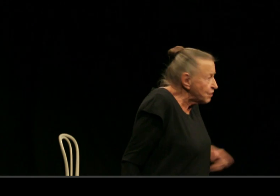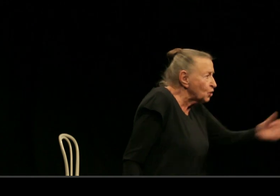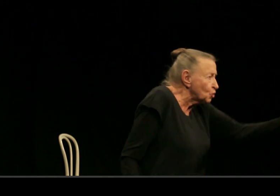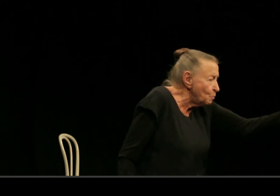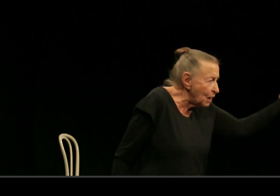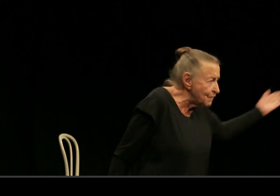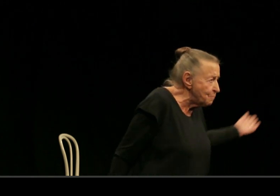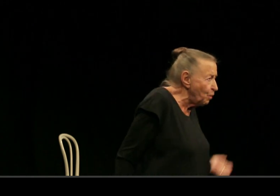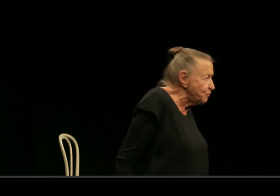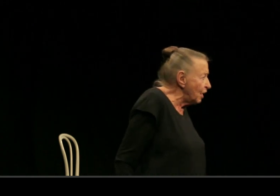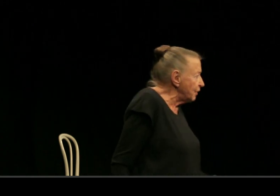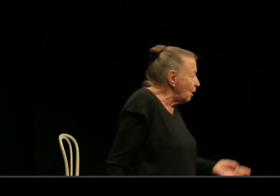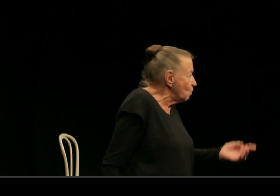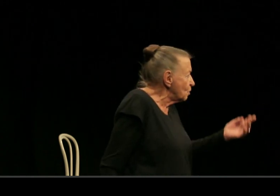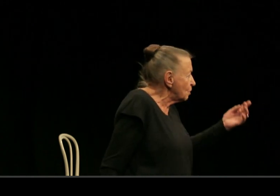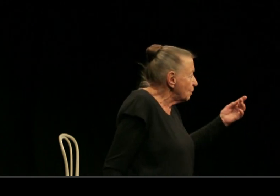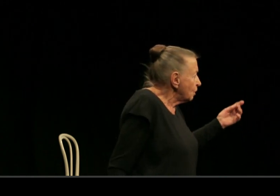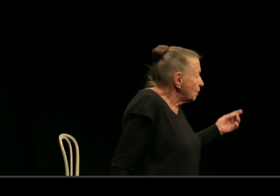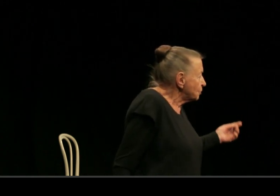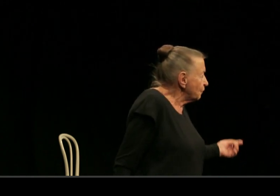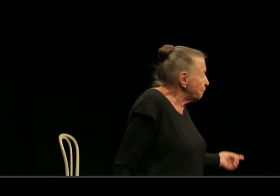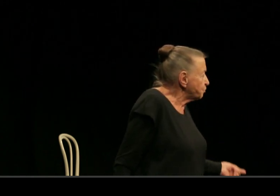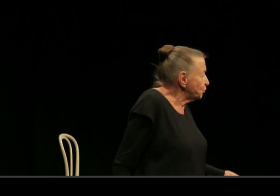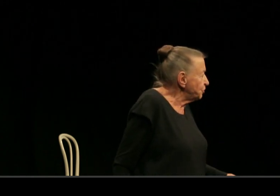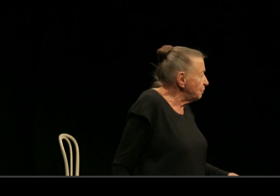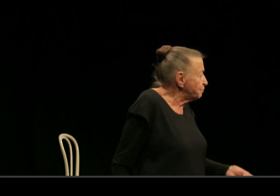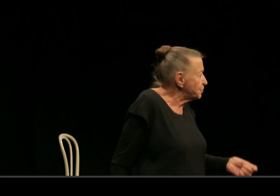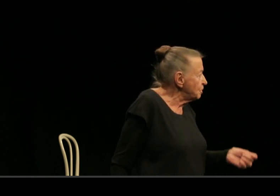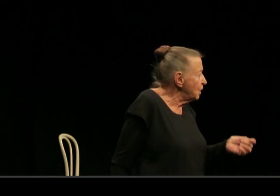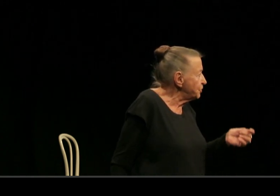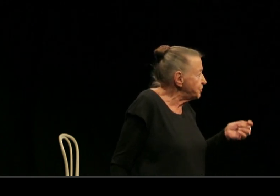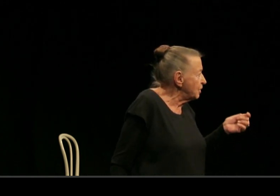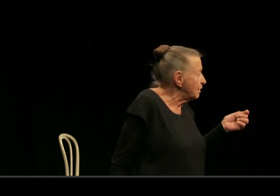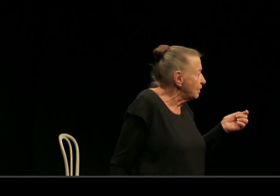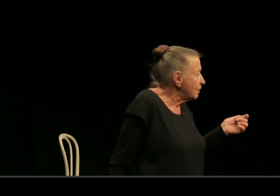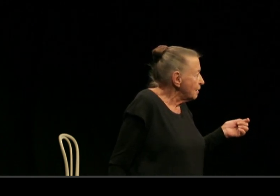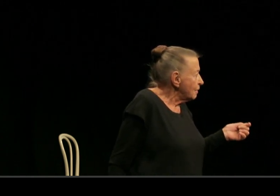'If we're to host Napoleon,' Robak said,